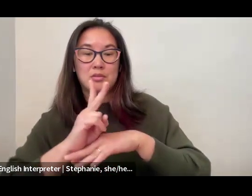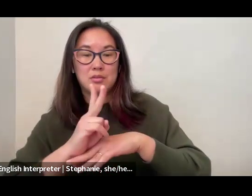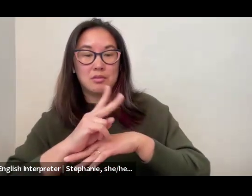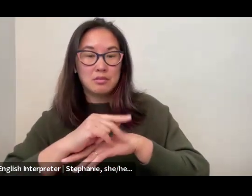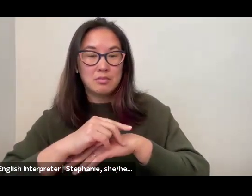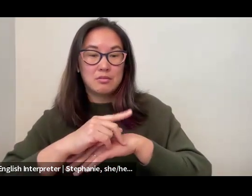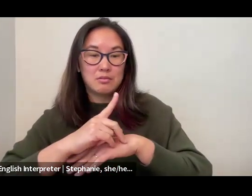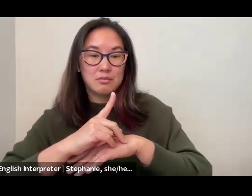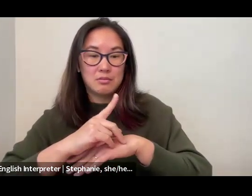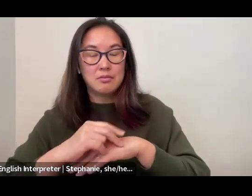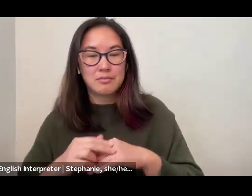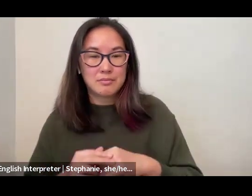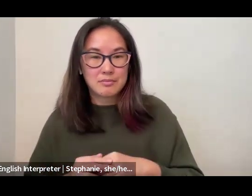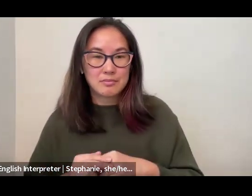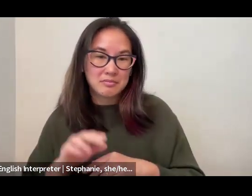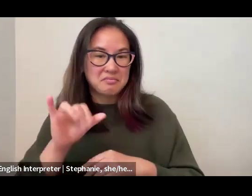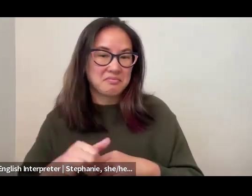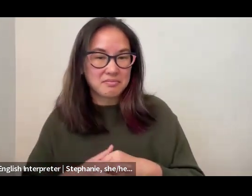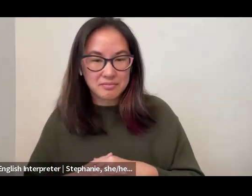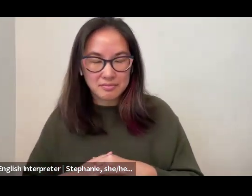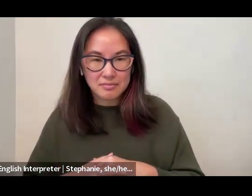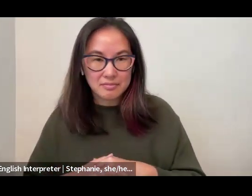And that's how you get the hamstring stretch.